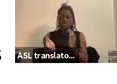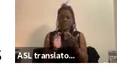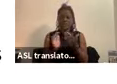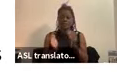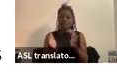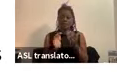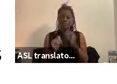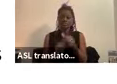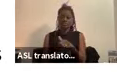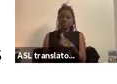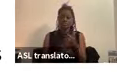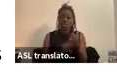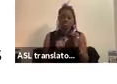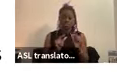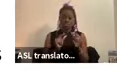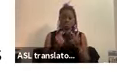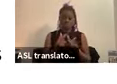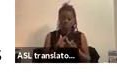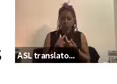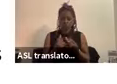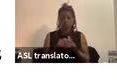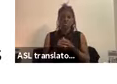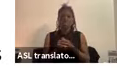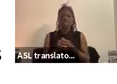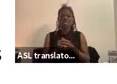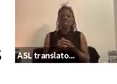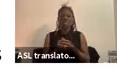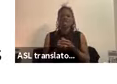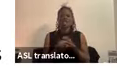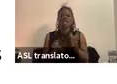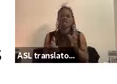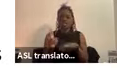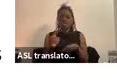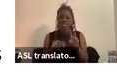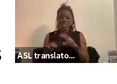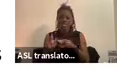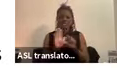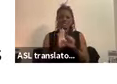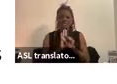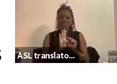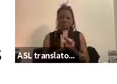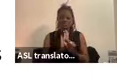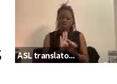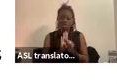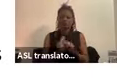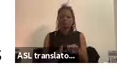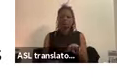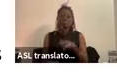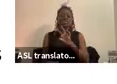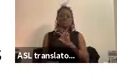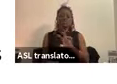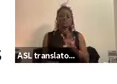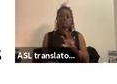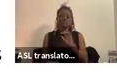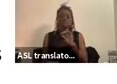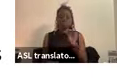Looking at the symptomology of the cases, seventy four percent of the post vaccination cases where we